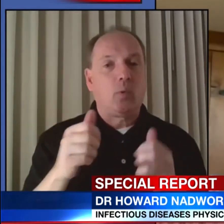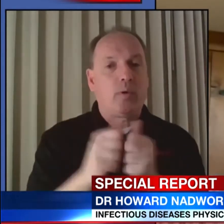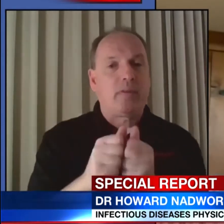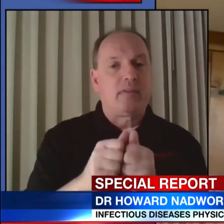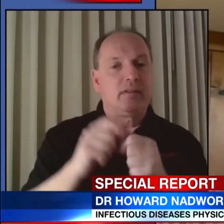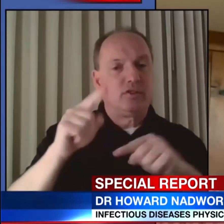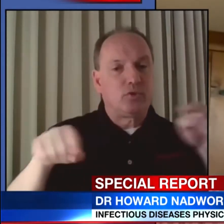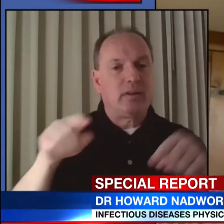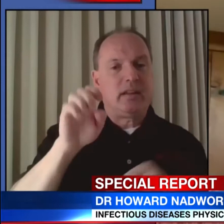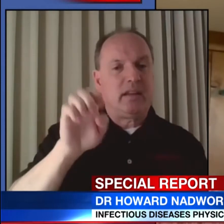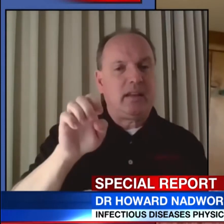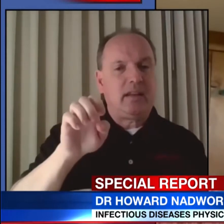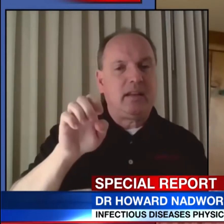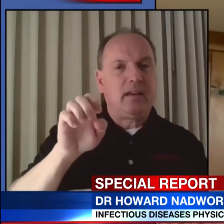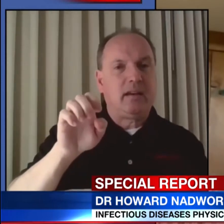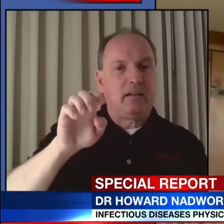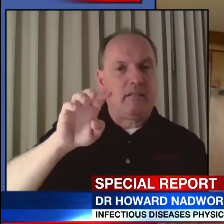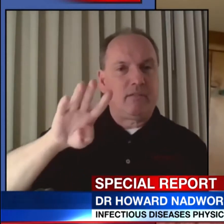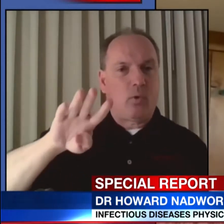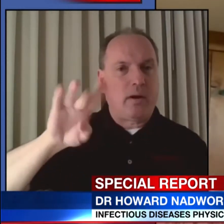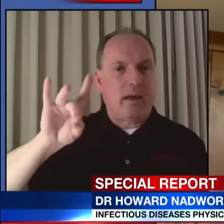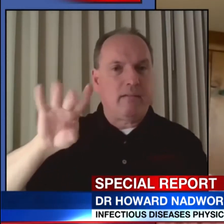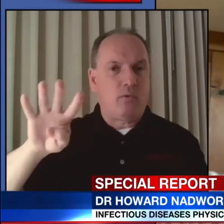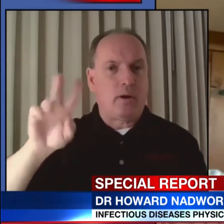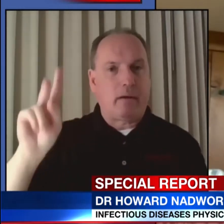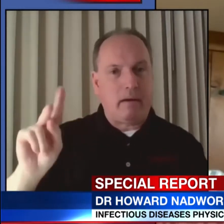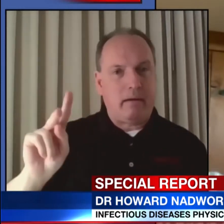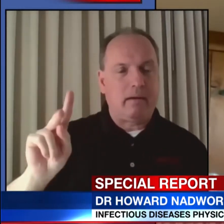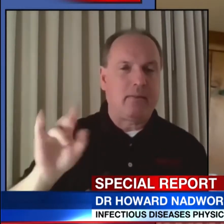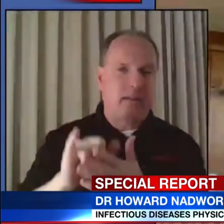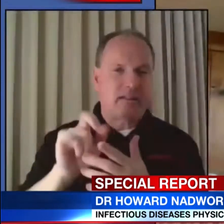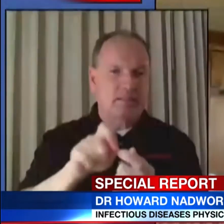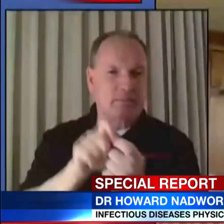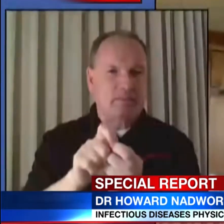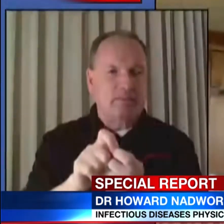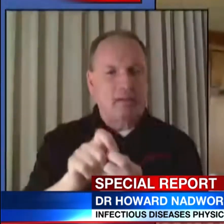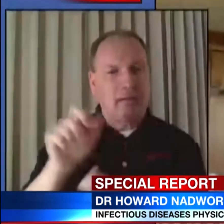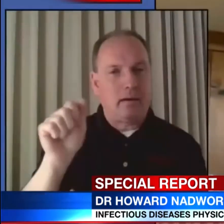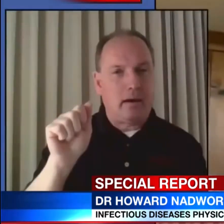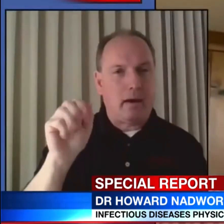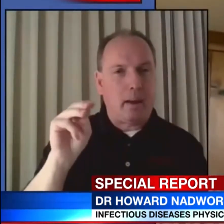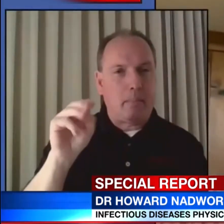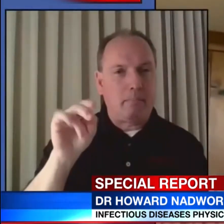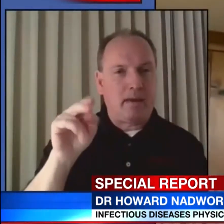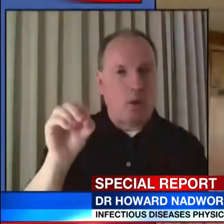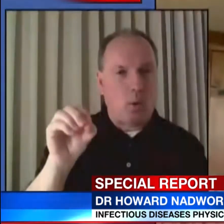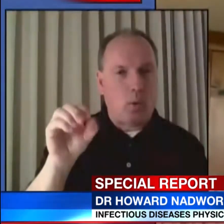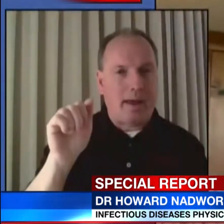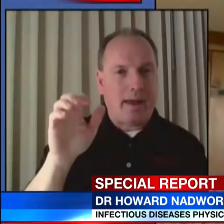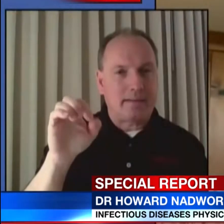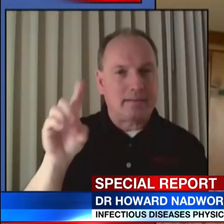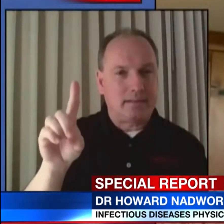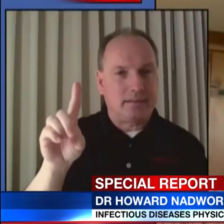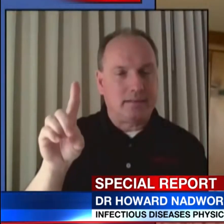PARTICULARLY THE ONES THAT CONTAIN A MUTATION CALLED E